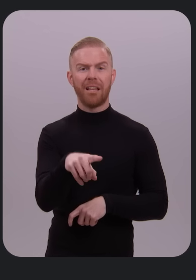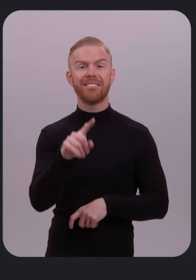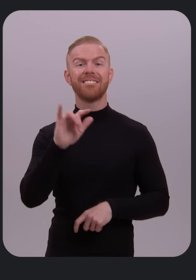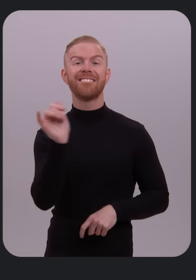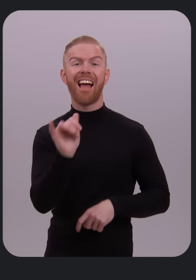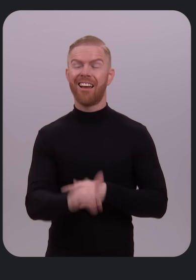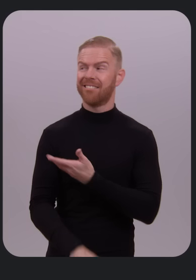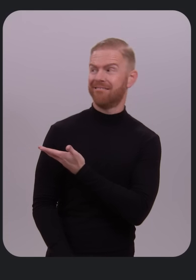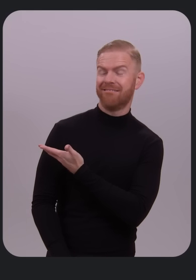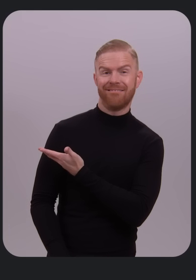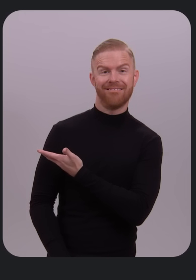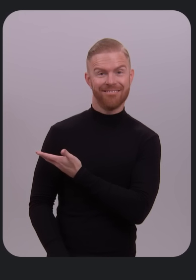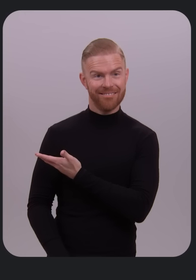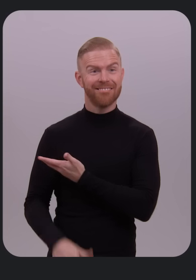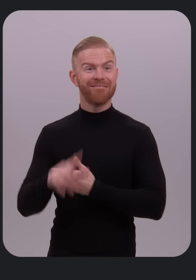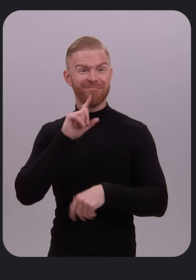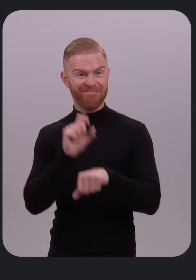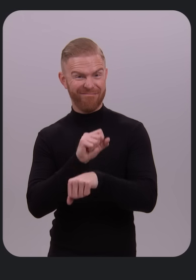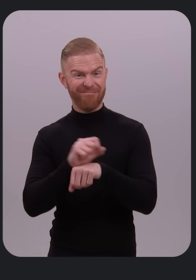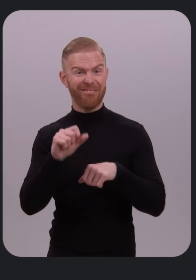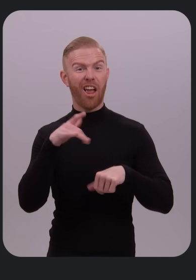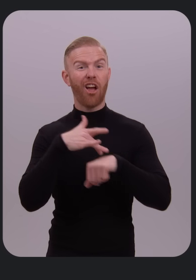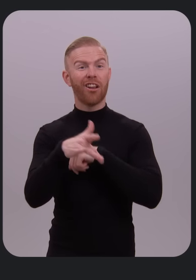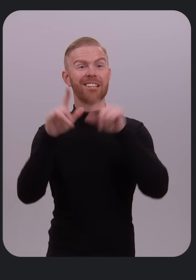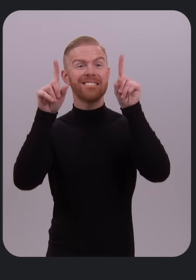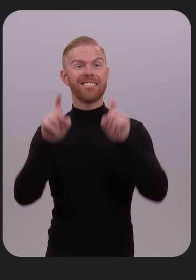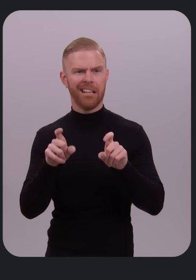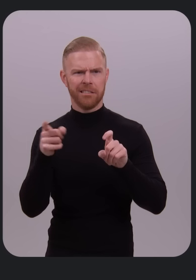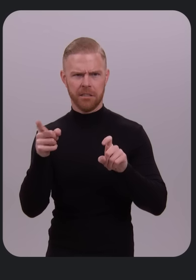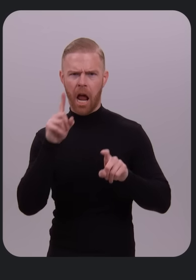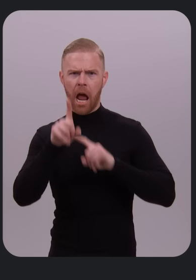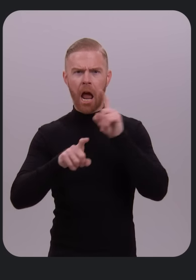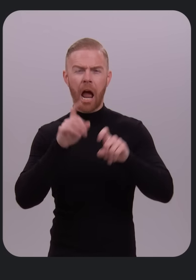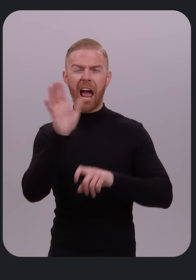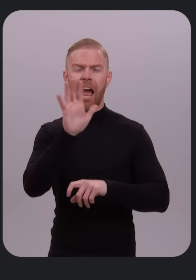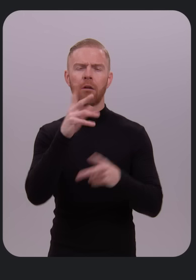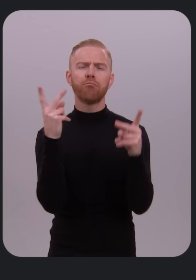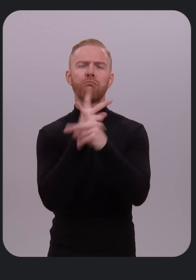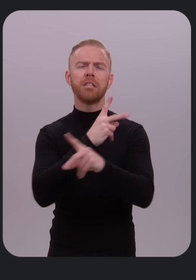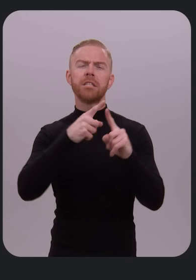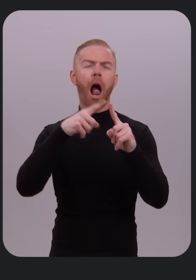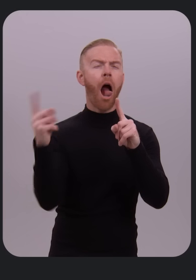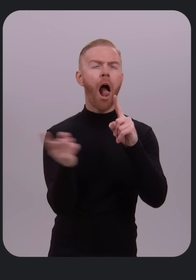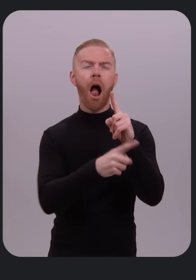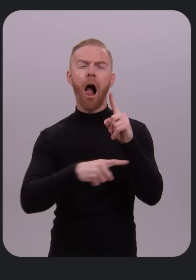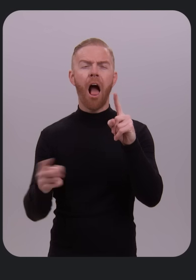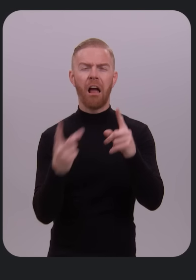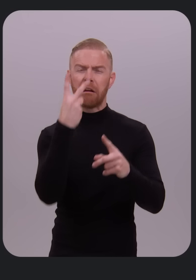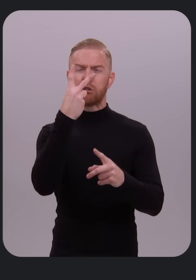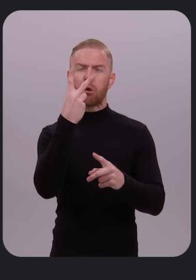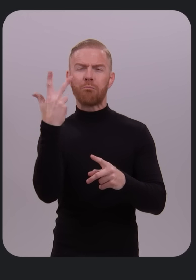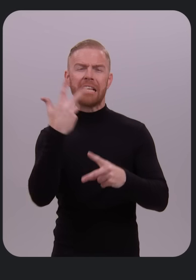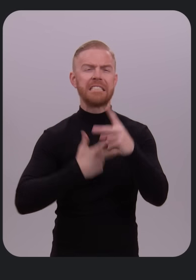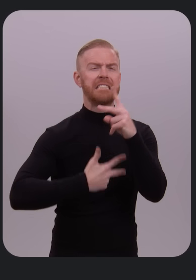In fact, users have been asking much longer queries, two to three times the length of traditional searches.